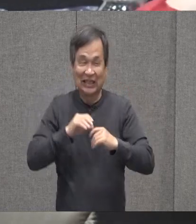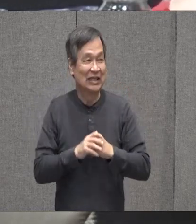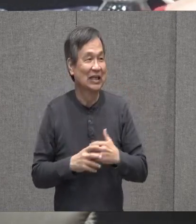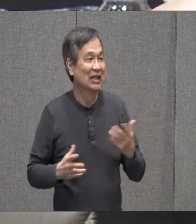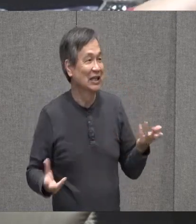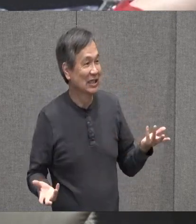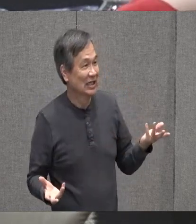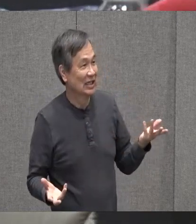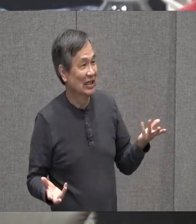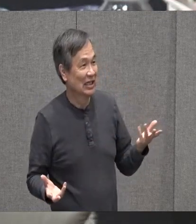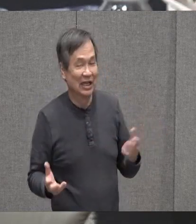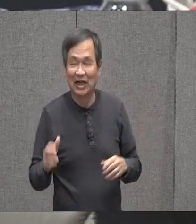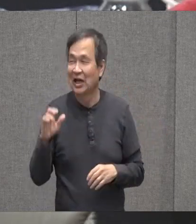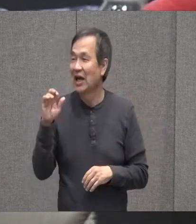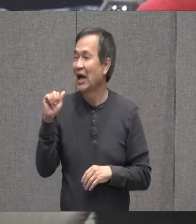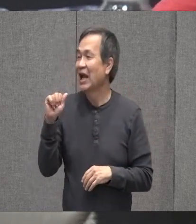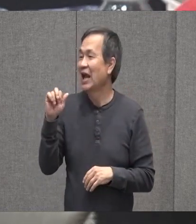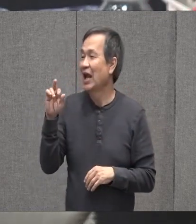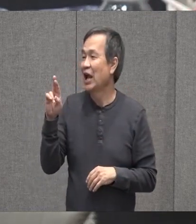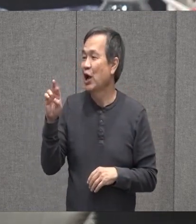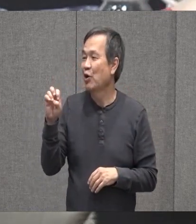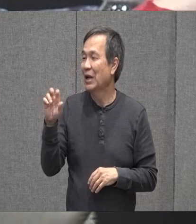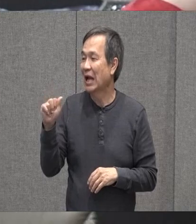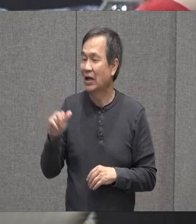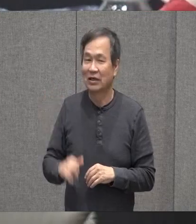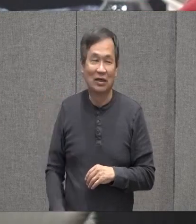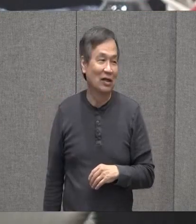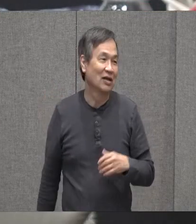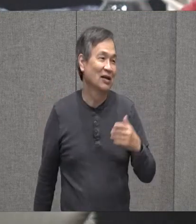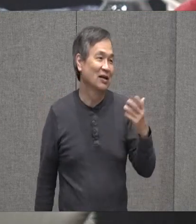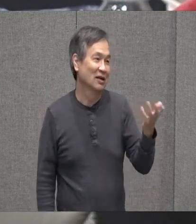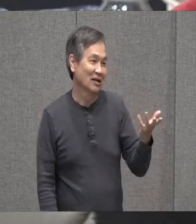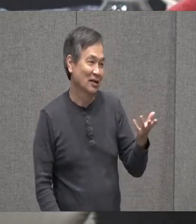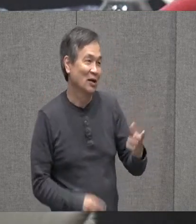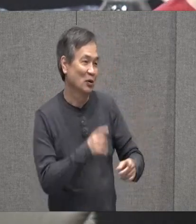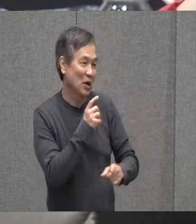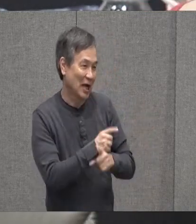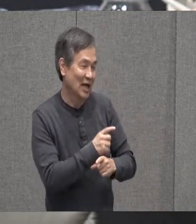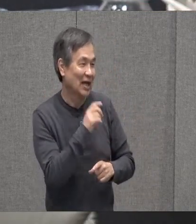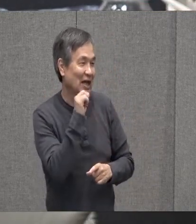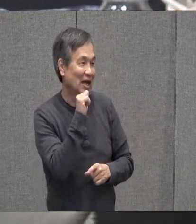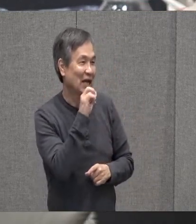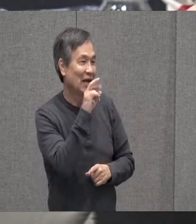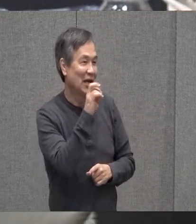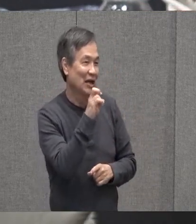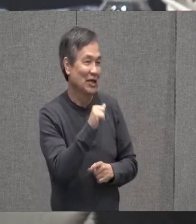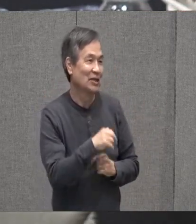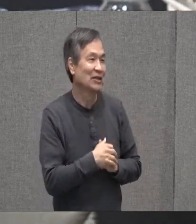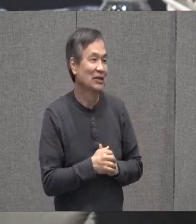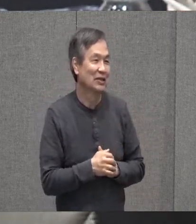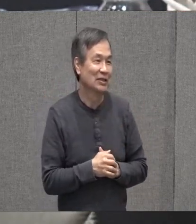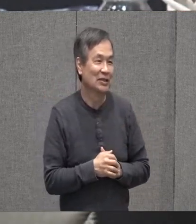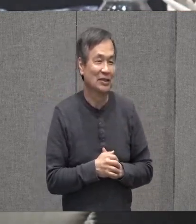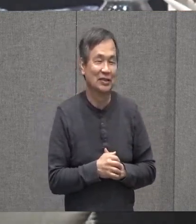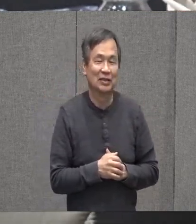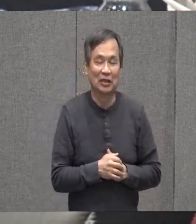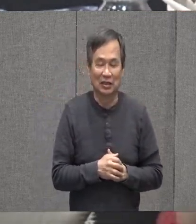a two dimensional shape. Oh, area. We were talking about this with the pot problem. Yeah. That would work just fine. [Karnas] Ding ding ding ding ding!